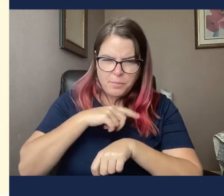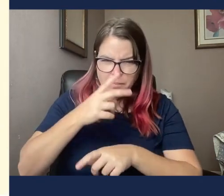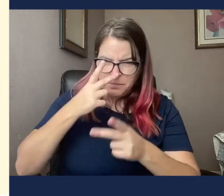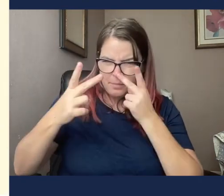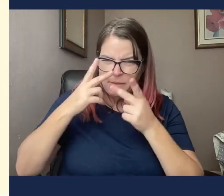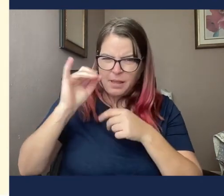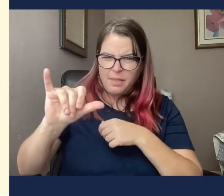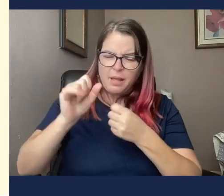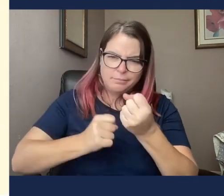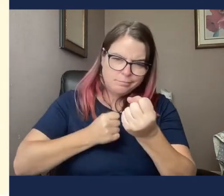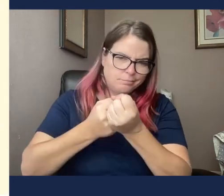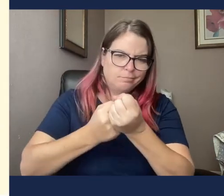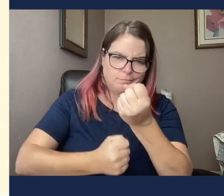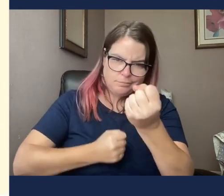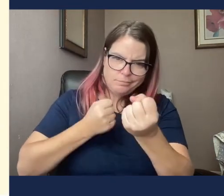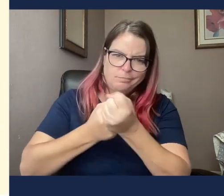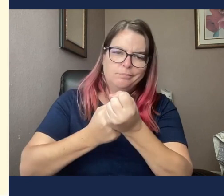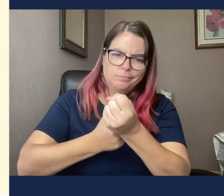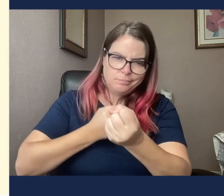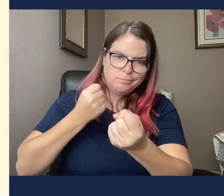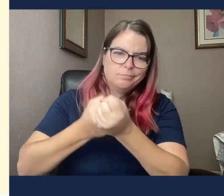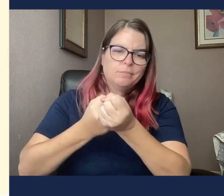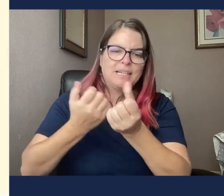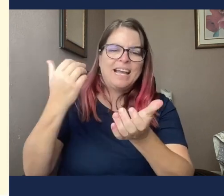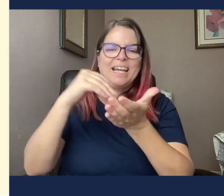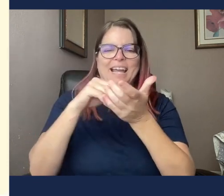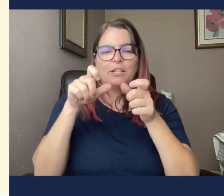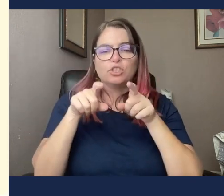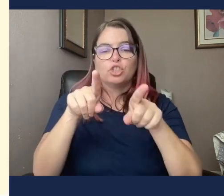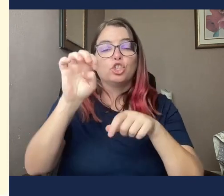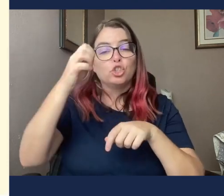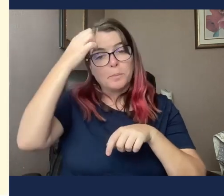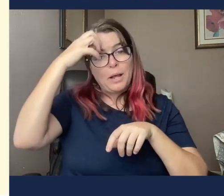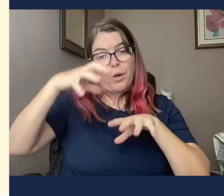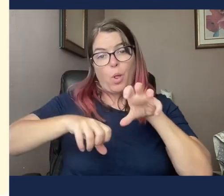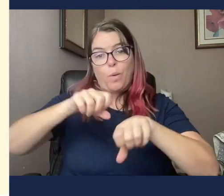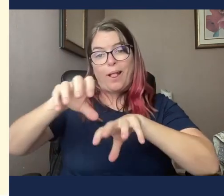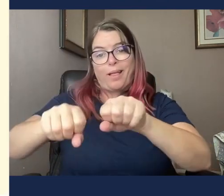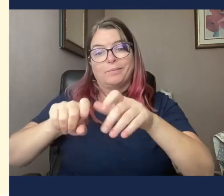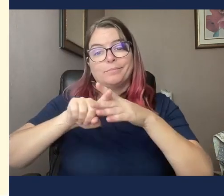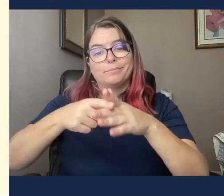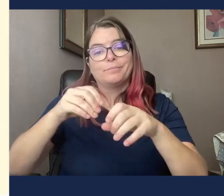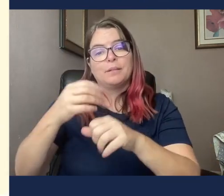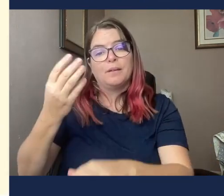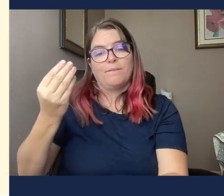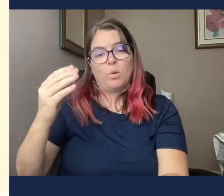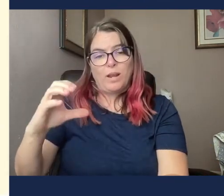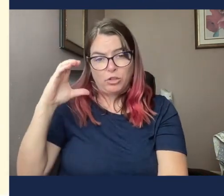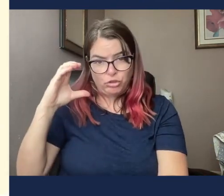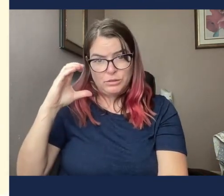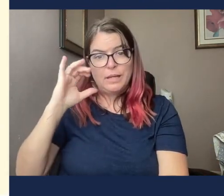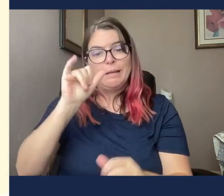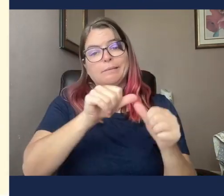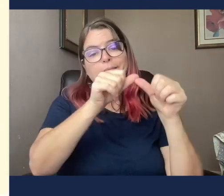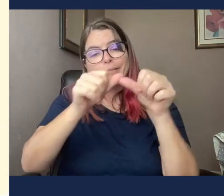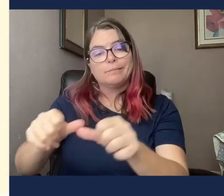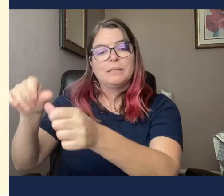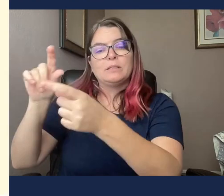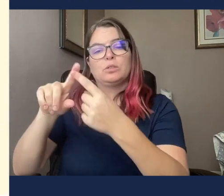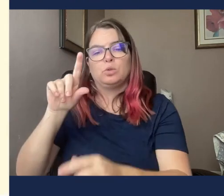must all be trying to make us all Muslim. The next trope is that Islam is a religion of violence and